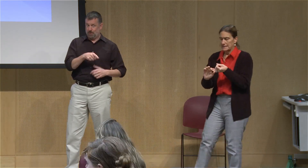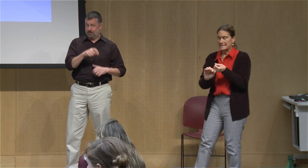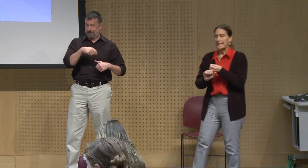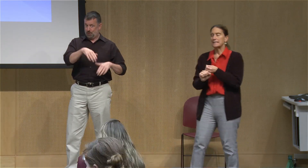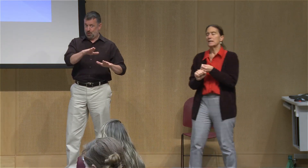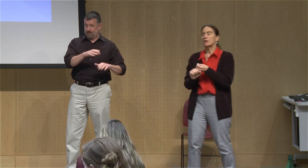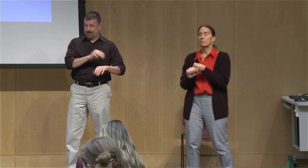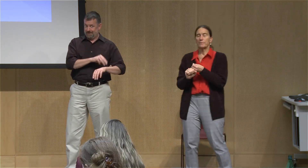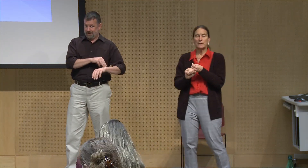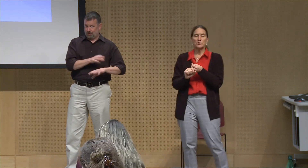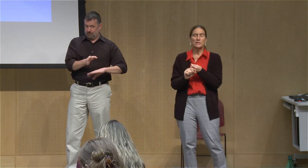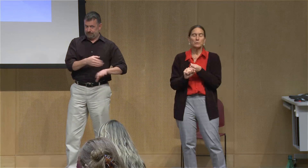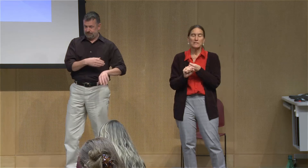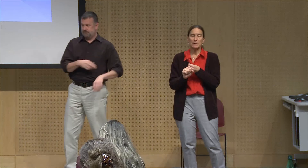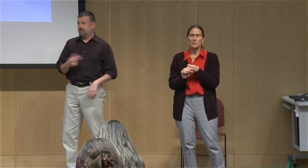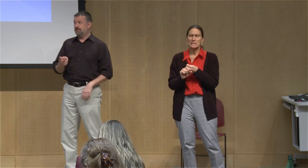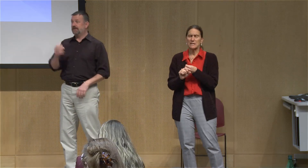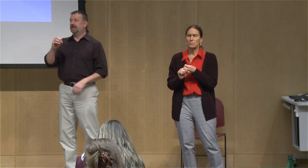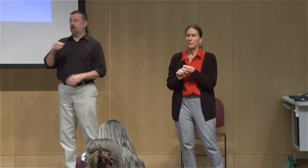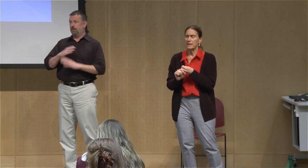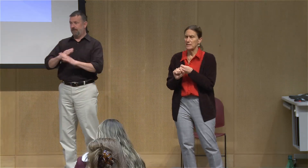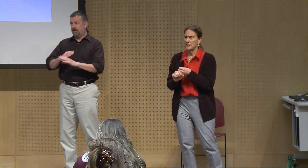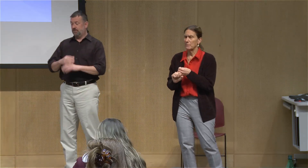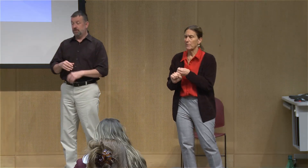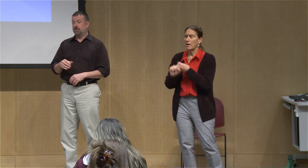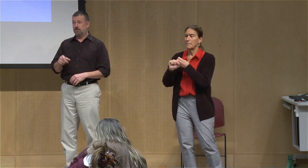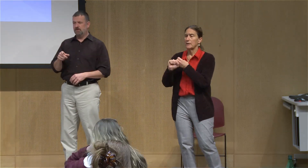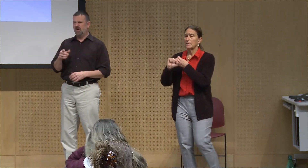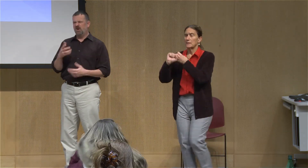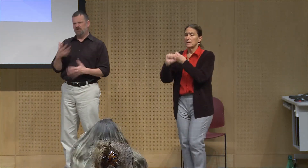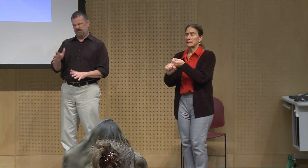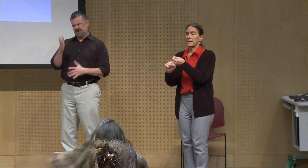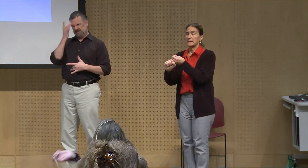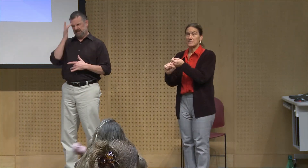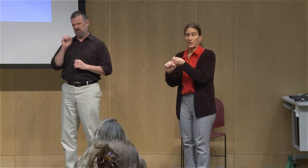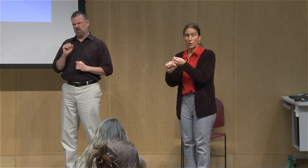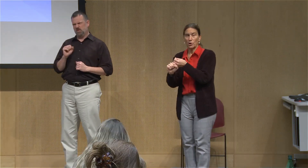SECONDARY PREVENTION IS WHEN SOMEONE'S SICK PREVENTING THEM FROM GETTING SICKER